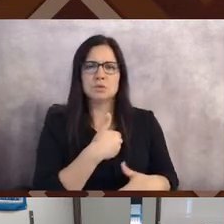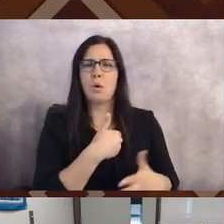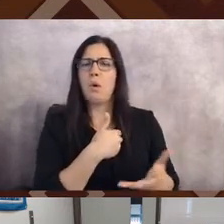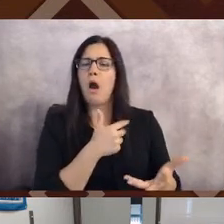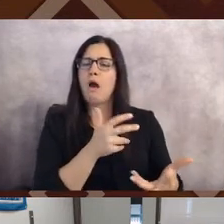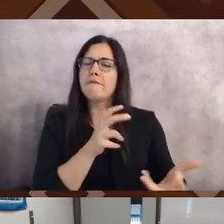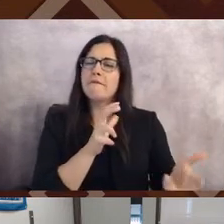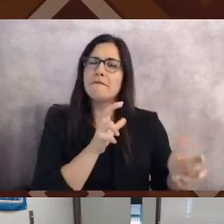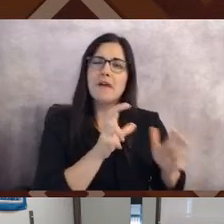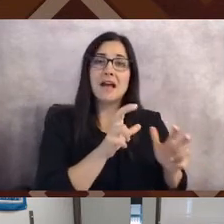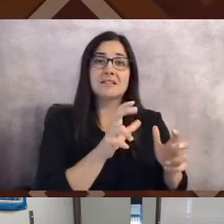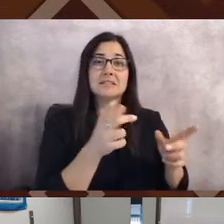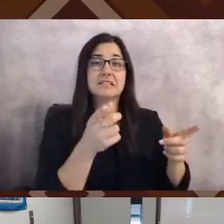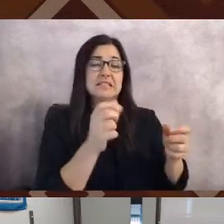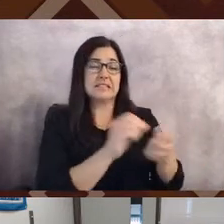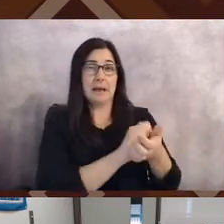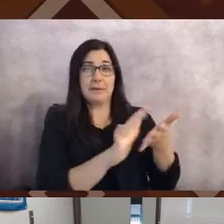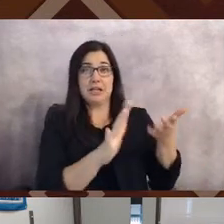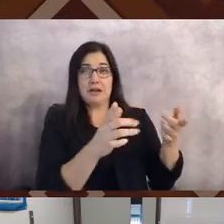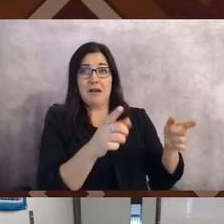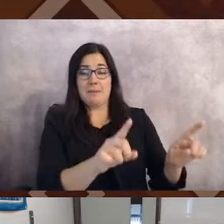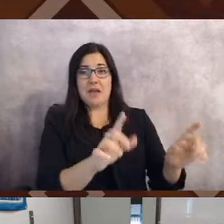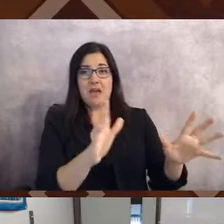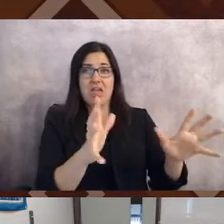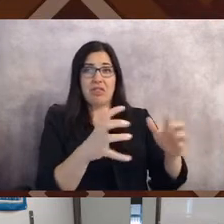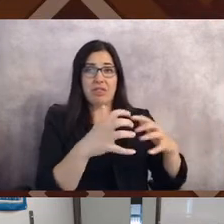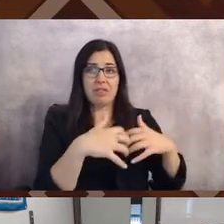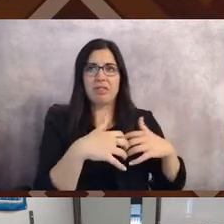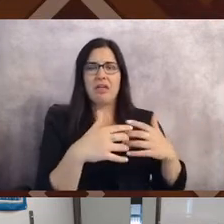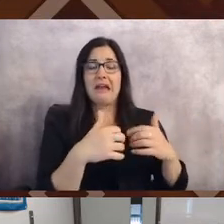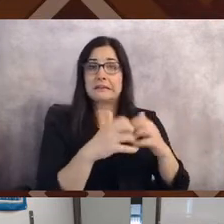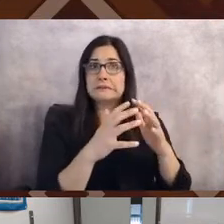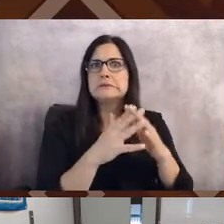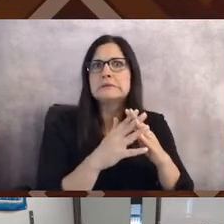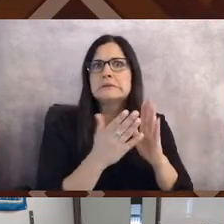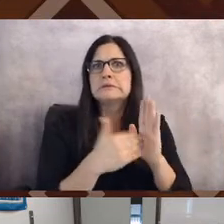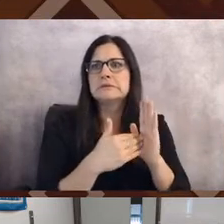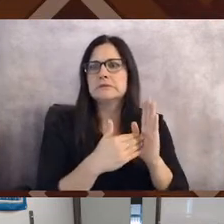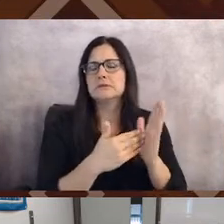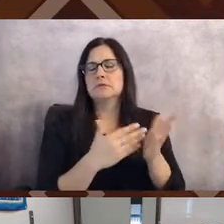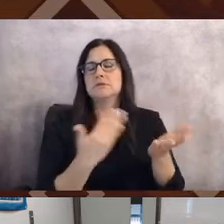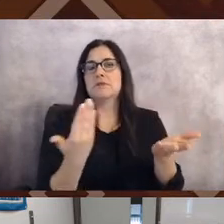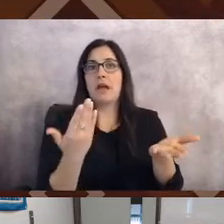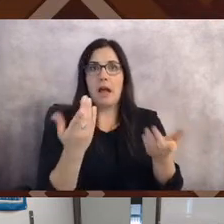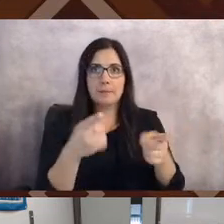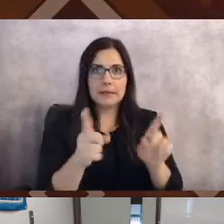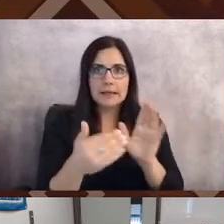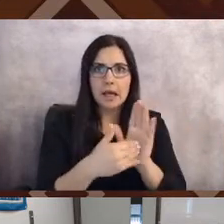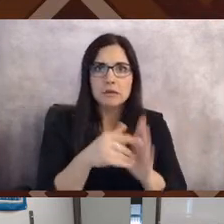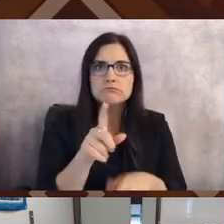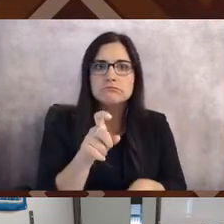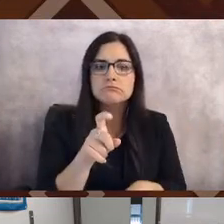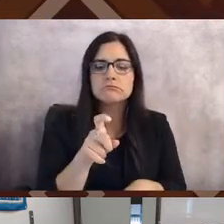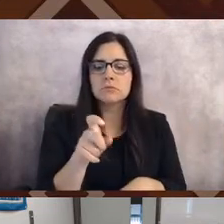You're worried about a happening again another way of looking at it. Yep if a person puts a lot into their marriage